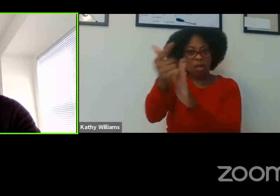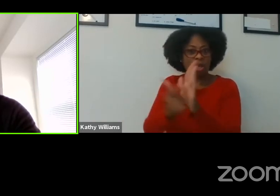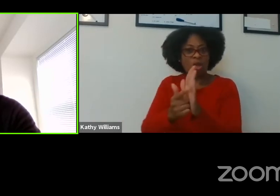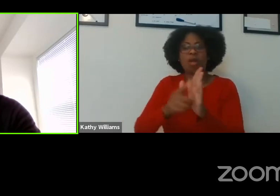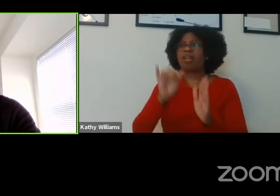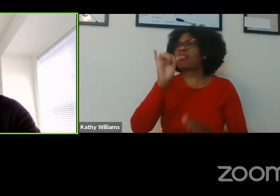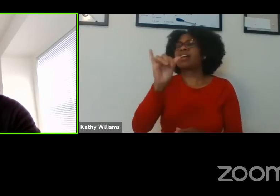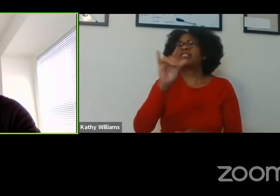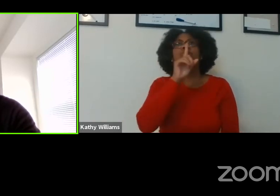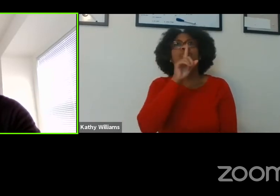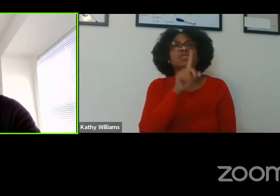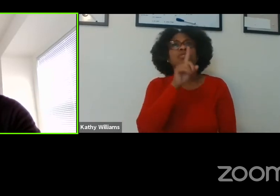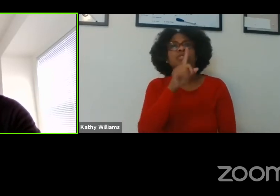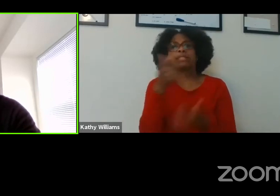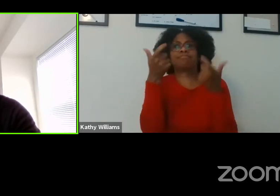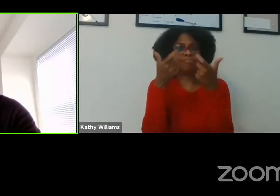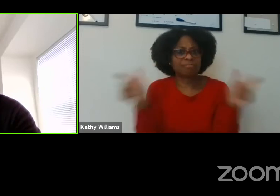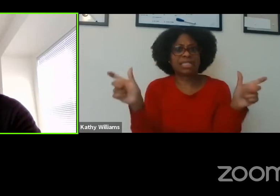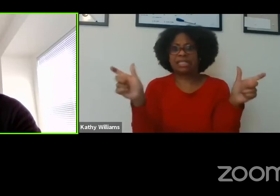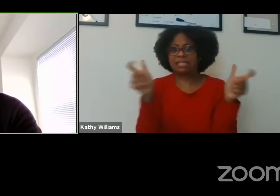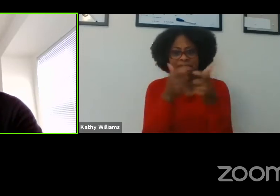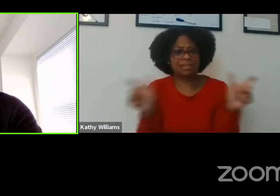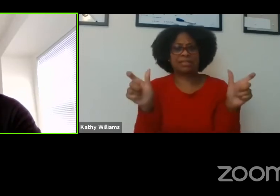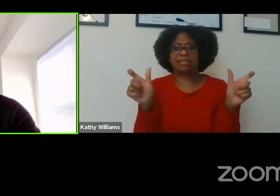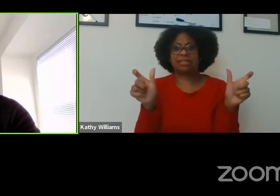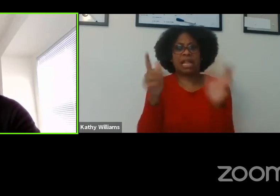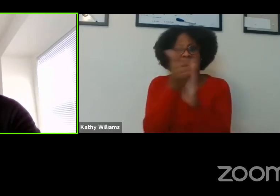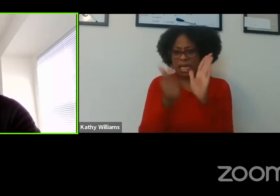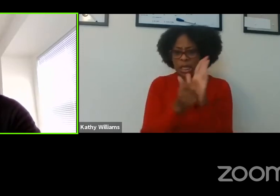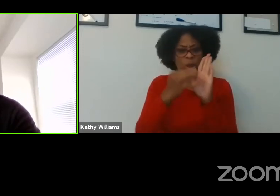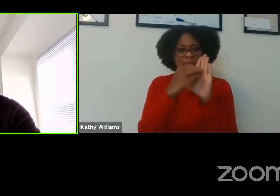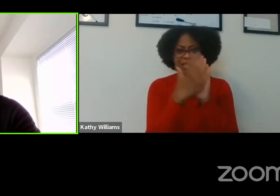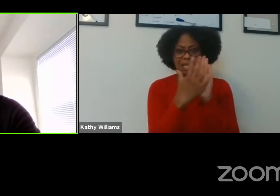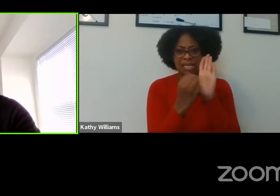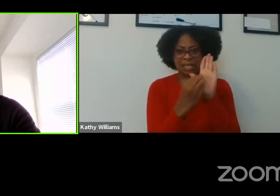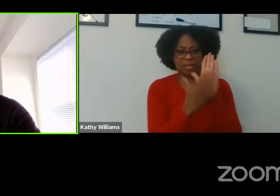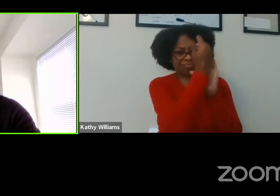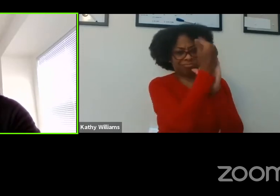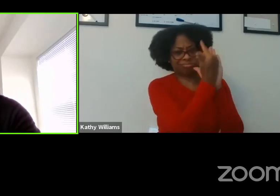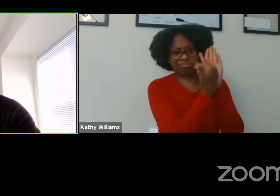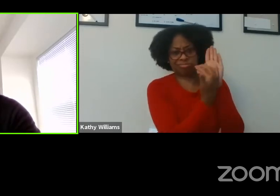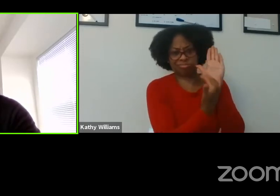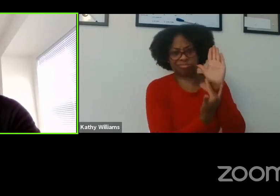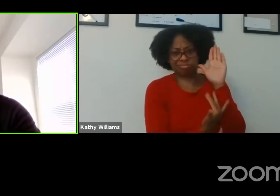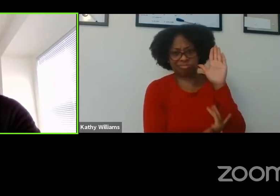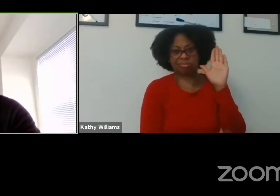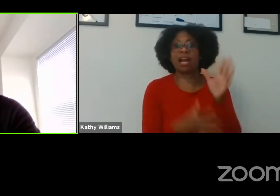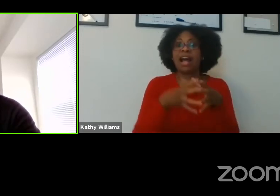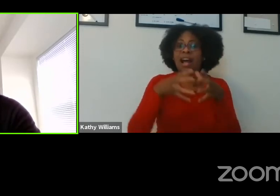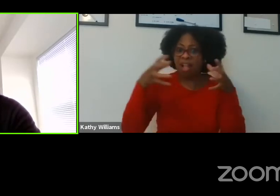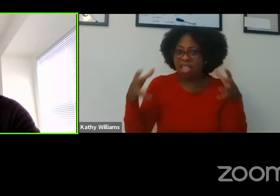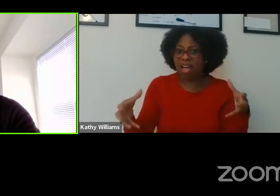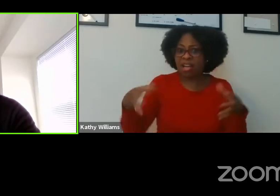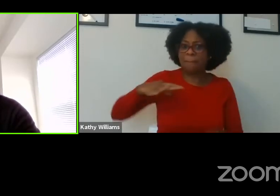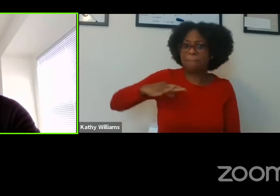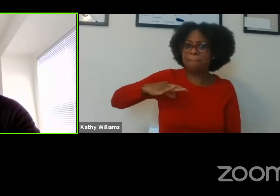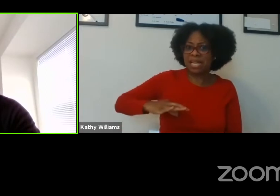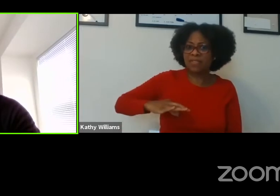huge, huge document, but it has a lot of benefits and things that would help me that I can take